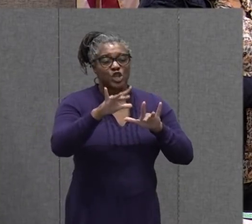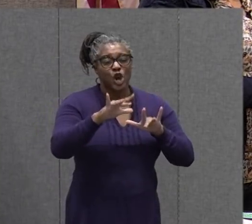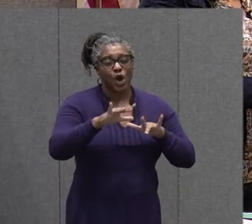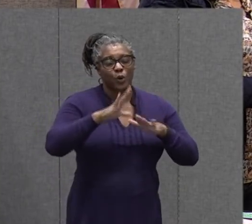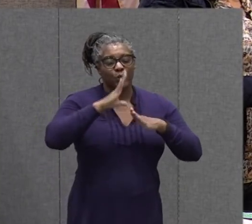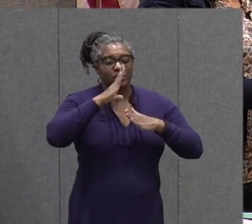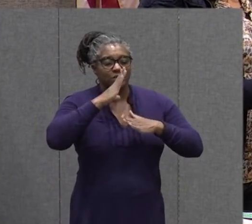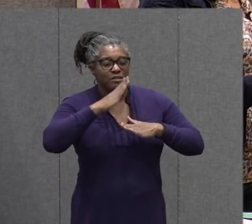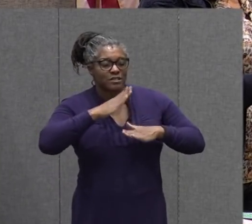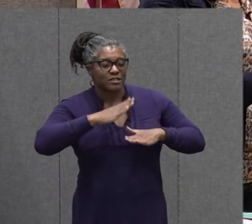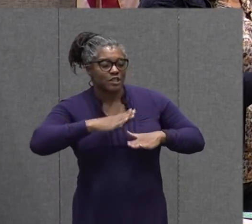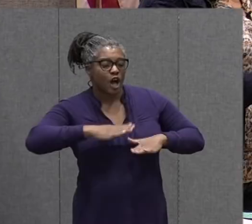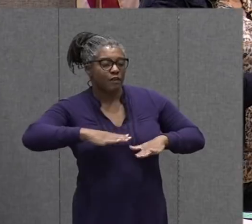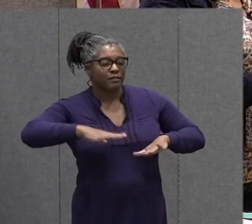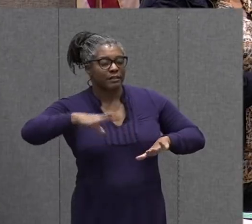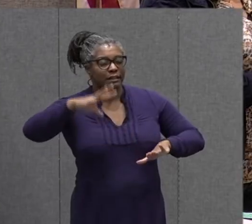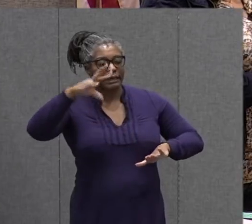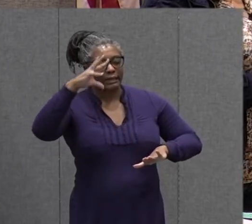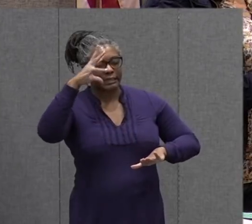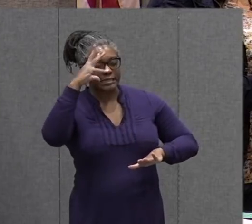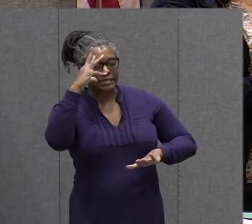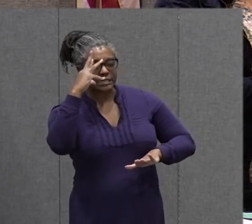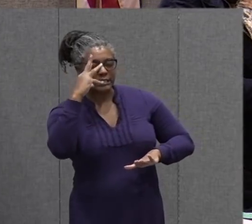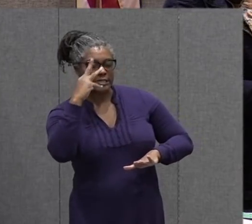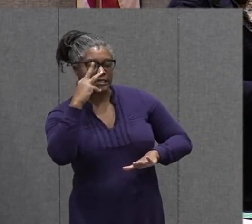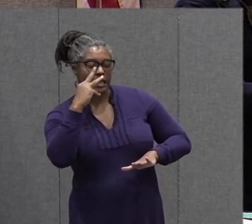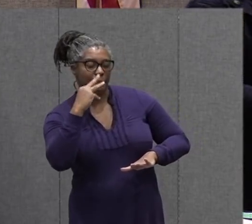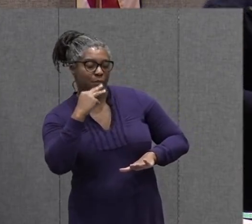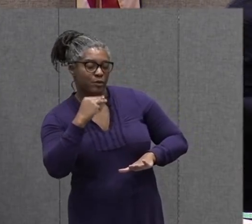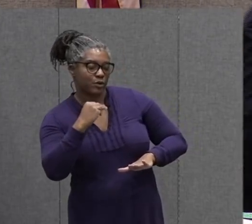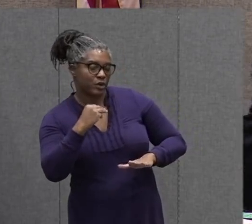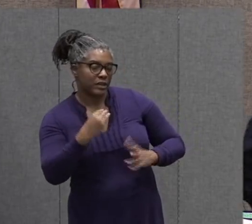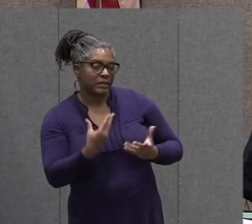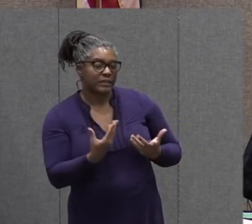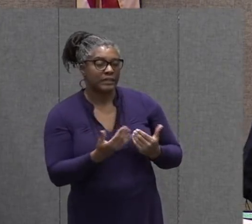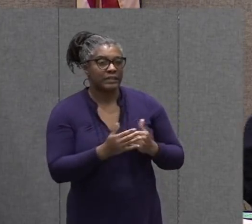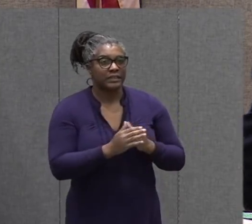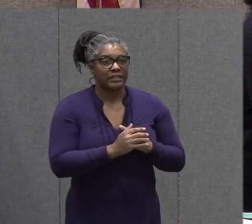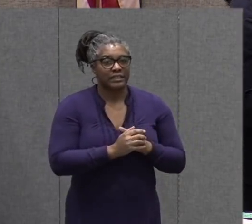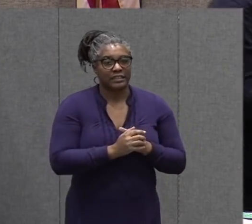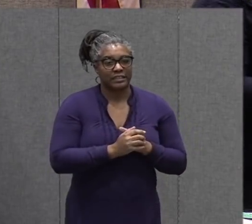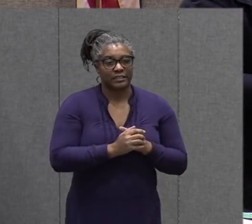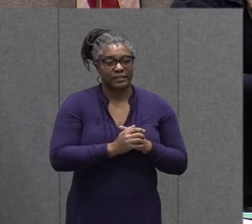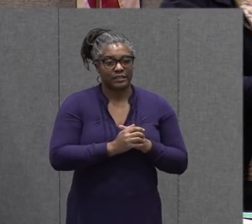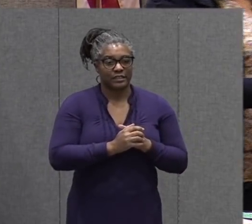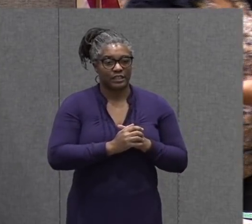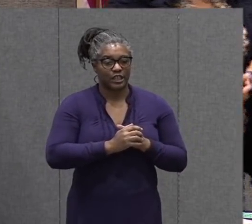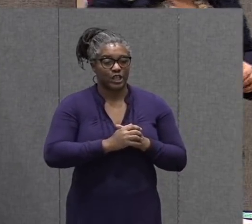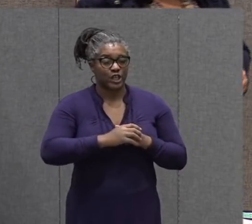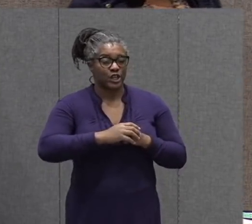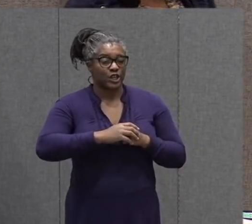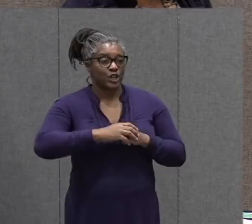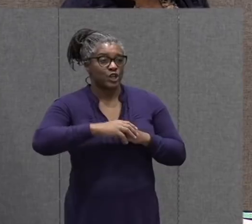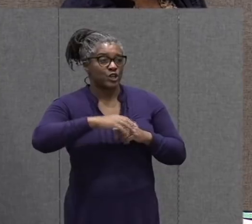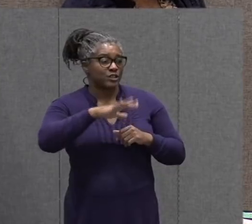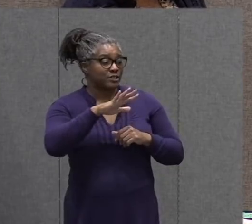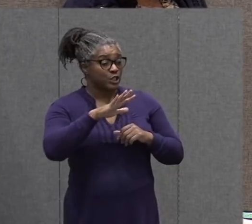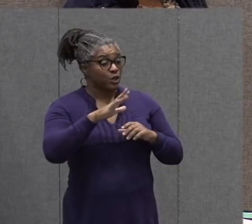as it slept. What sounds do you hear mostly in that sentence? [Miss Garcia] SSSSSS [Miss Martindale] That SSSS sound.